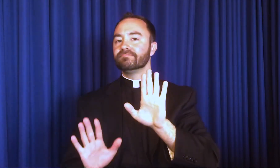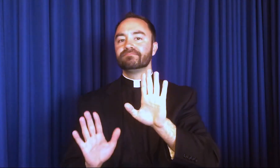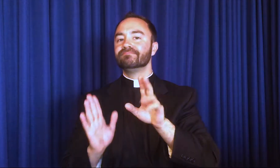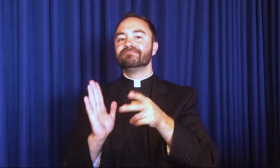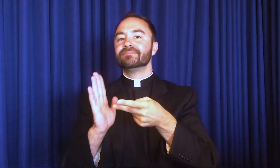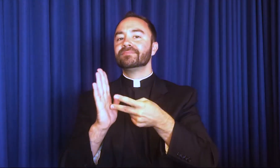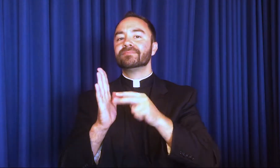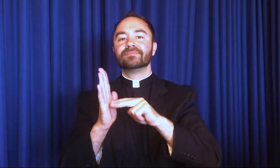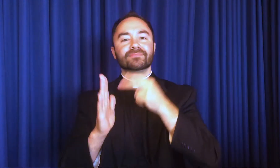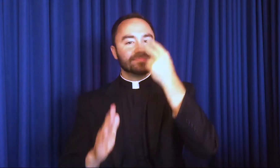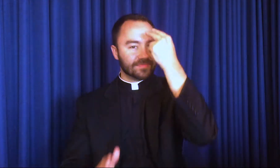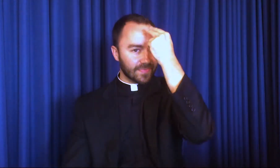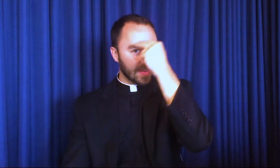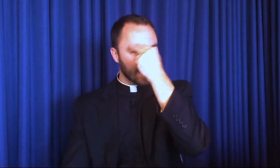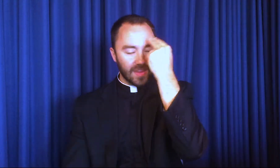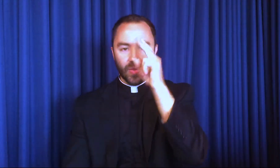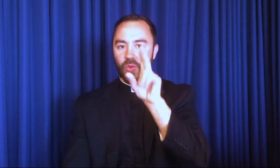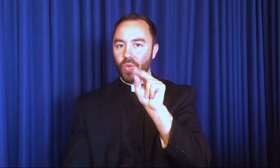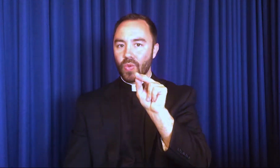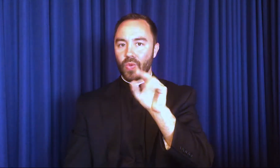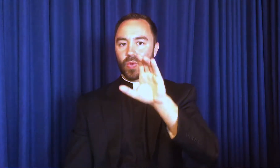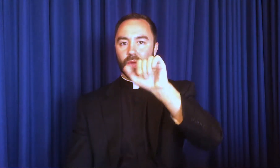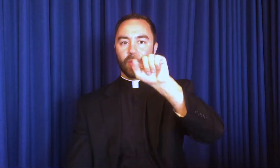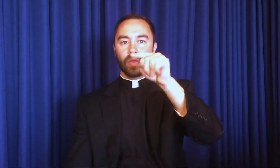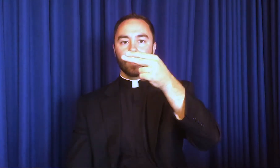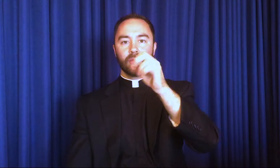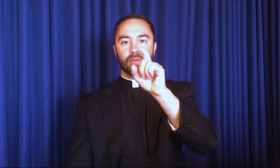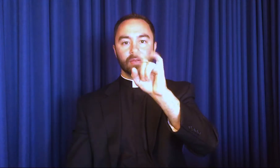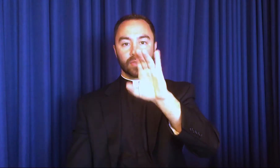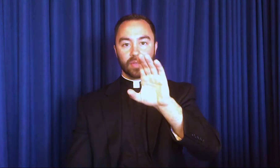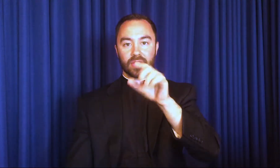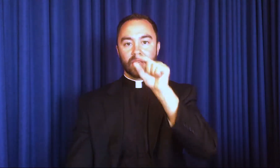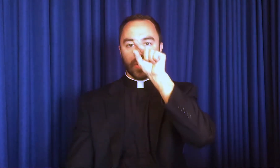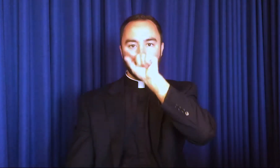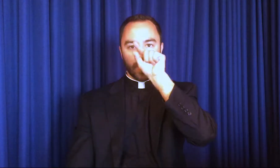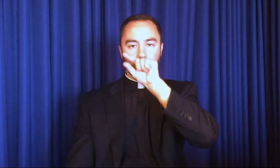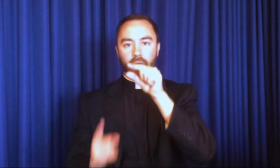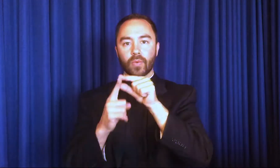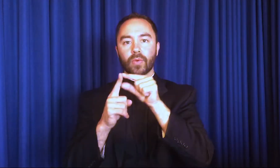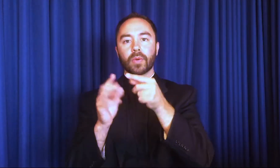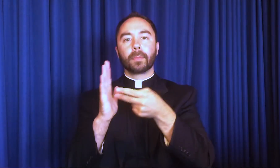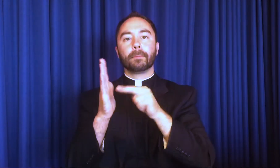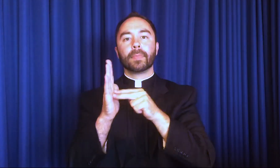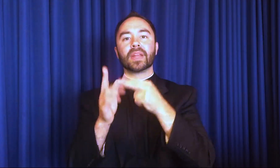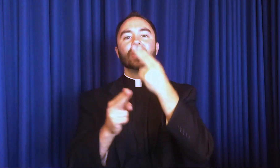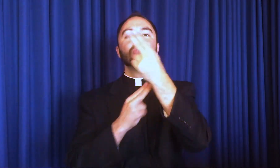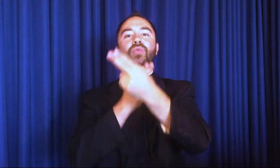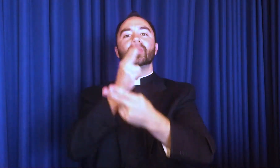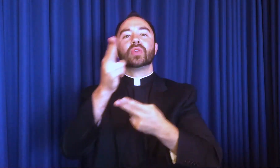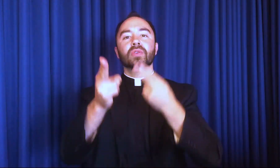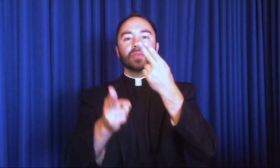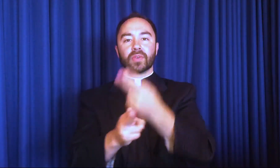it's the Catholic Church. Now when I say "Catholic" I don't mean Catholic in the form of a denomination because the word